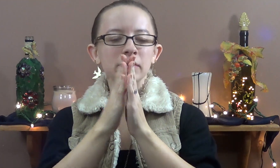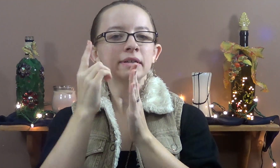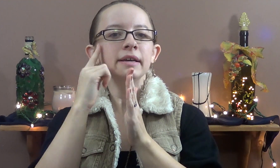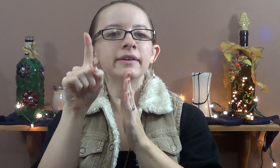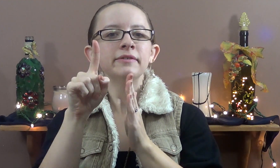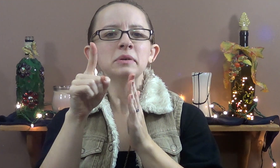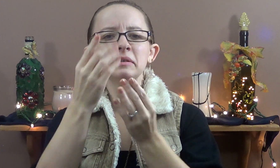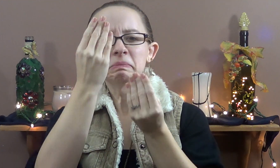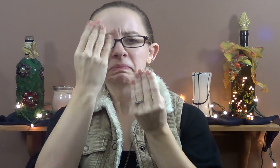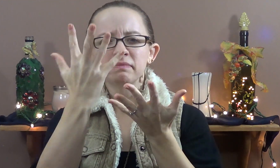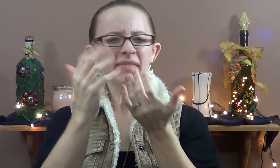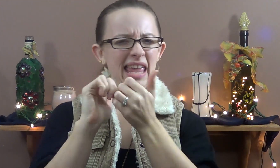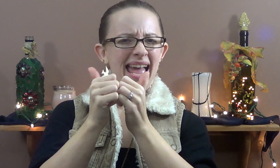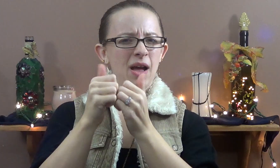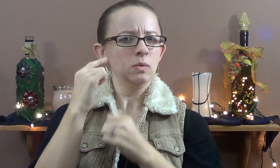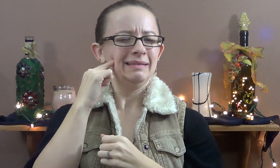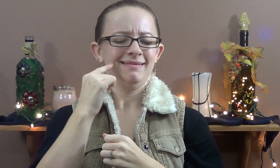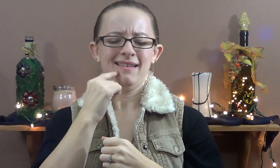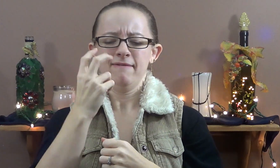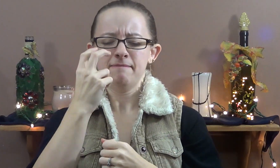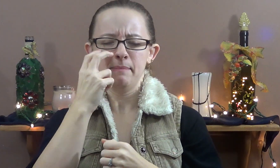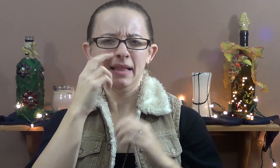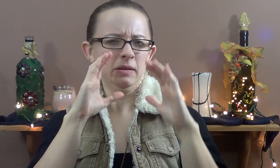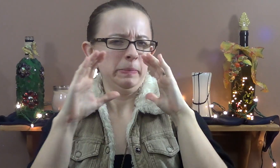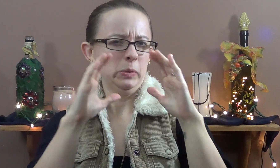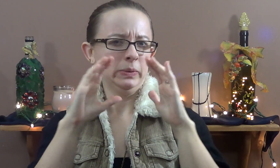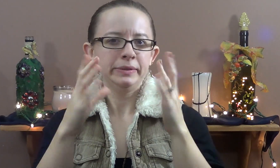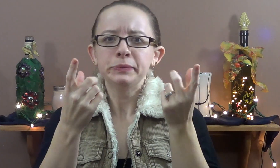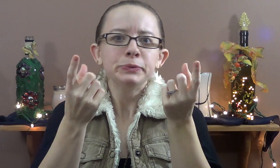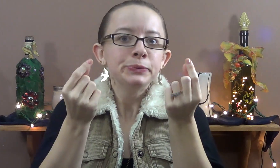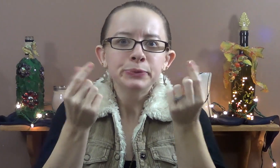back I had gotten a request to get some information